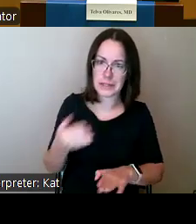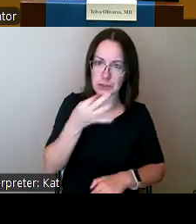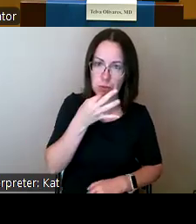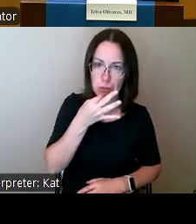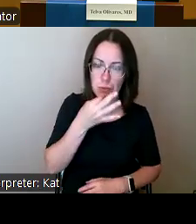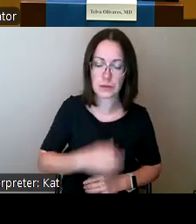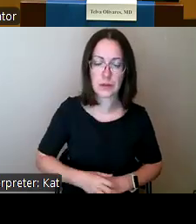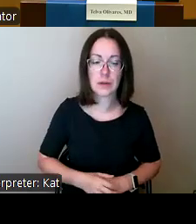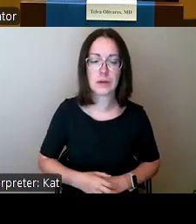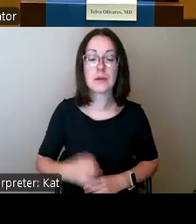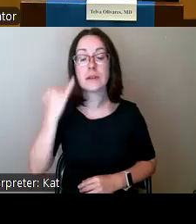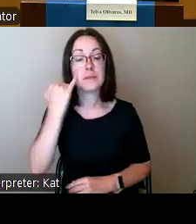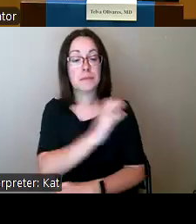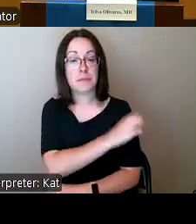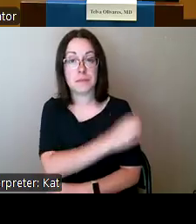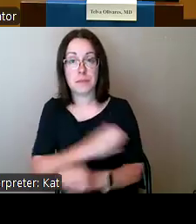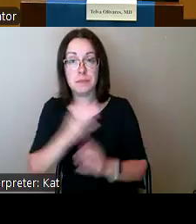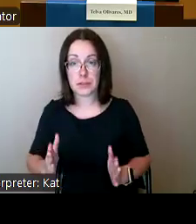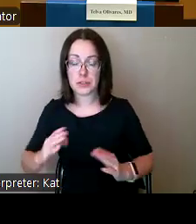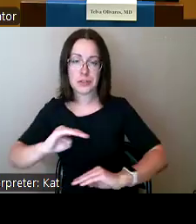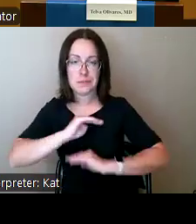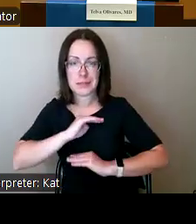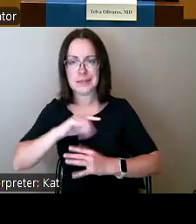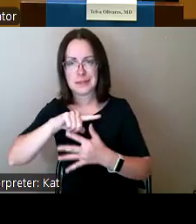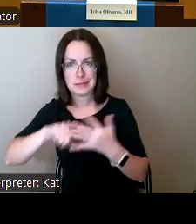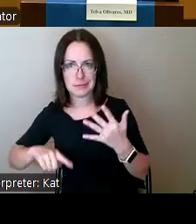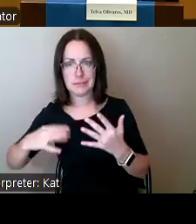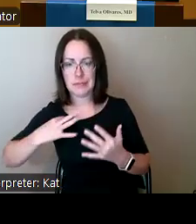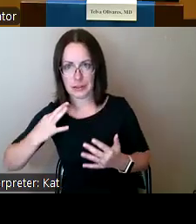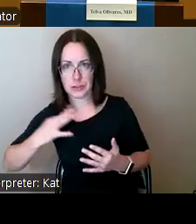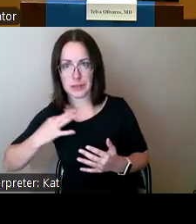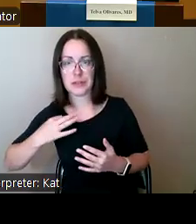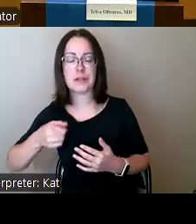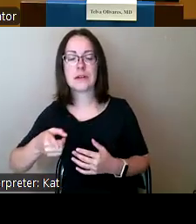if they satisfy multiple eligibility criteria, we'll touch on the clinician prescribes the lethal